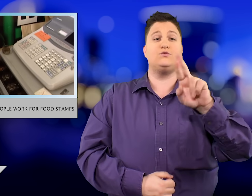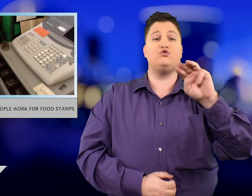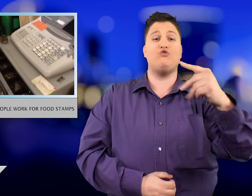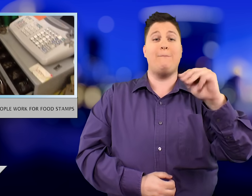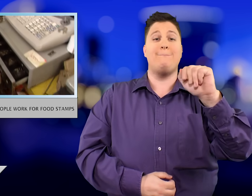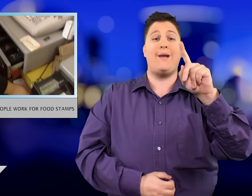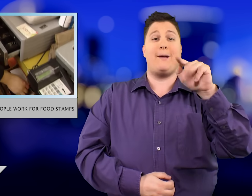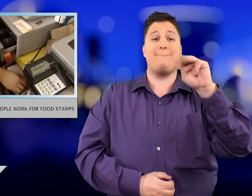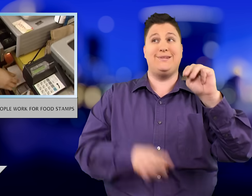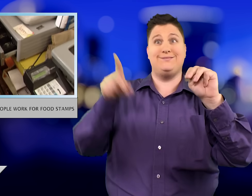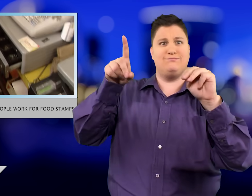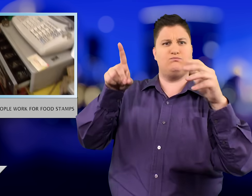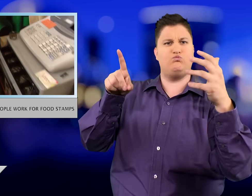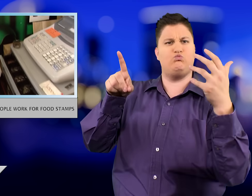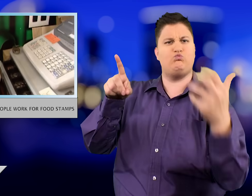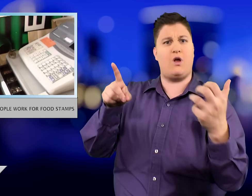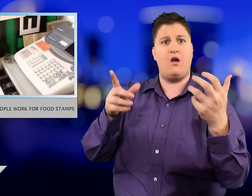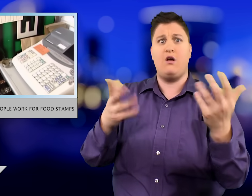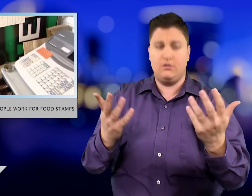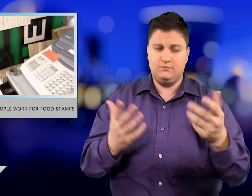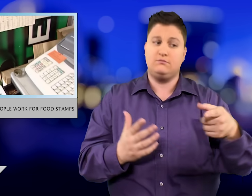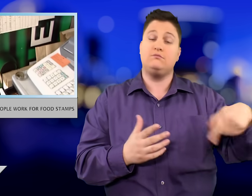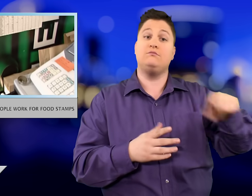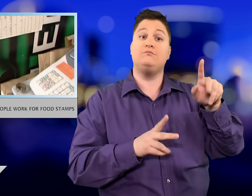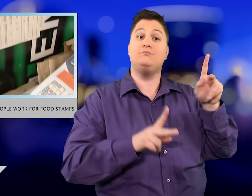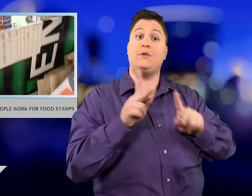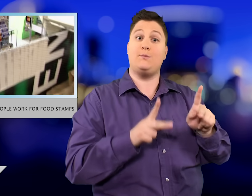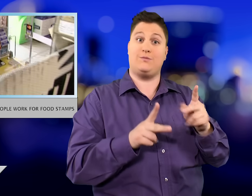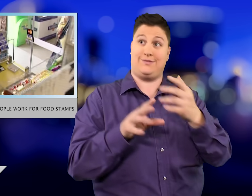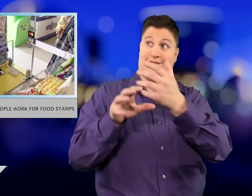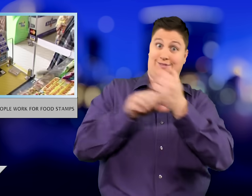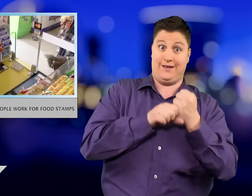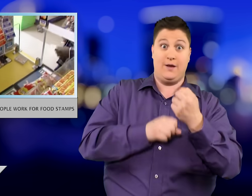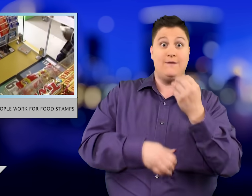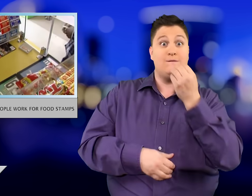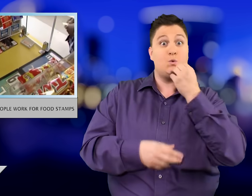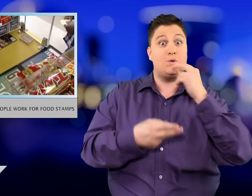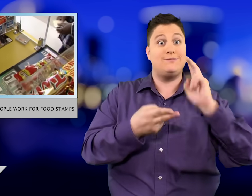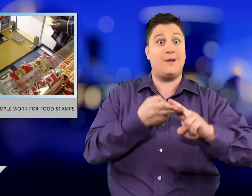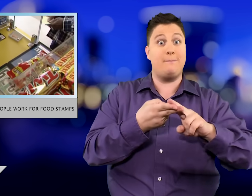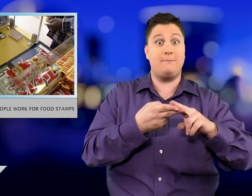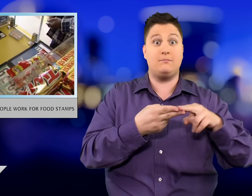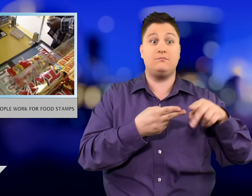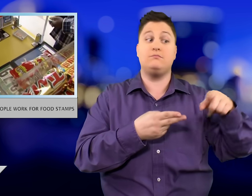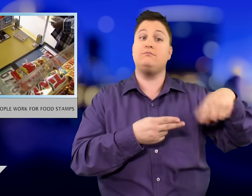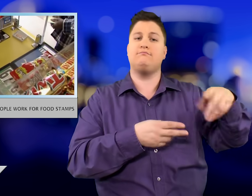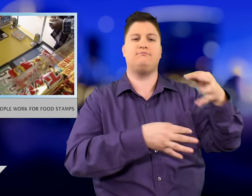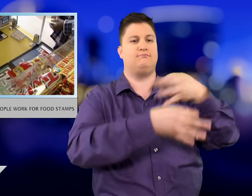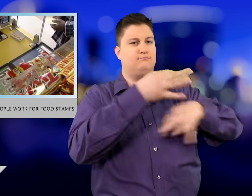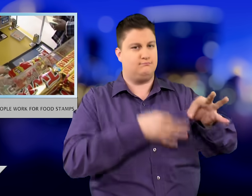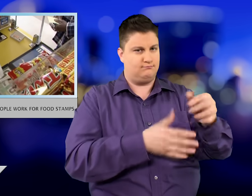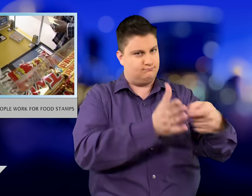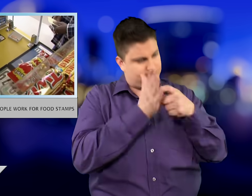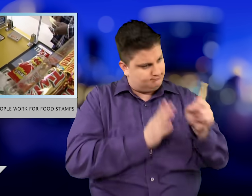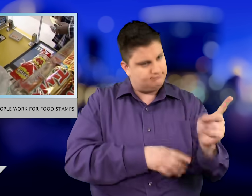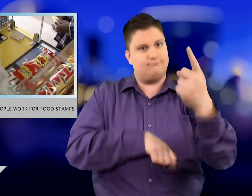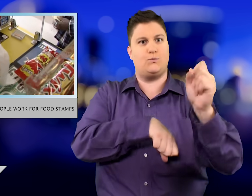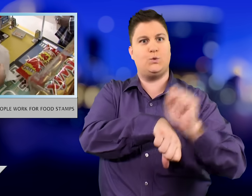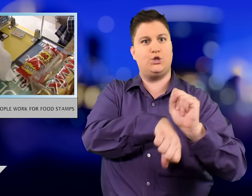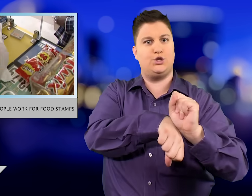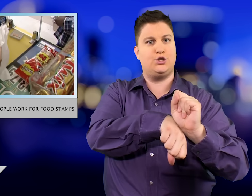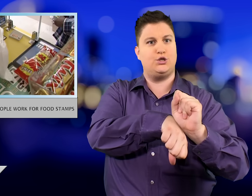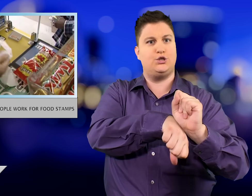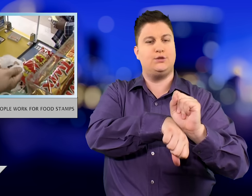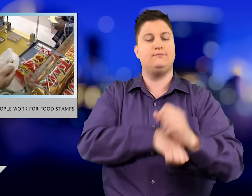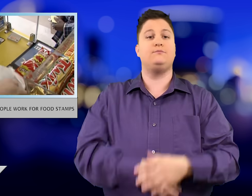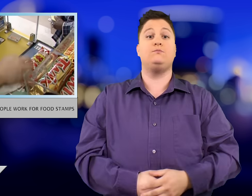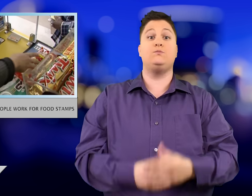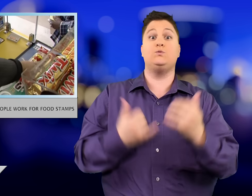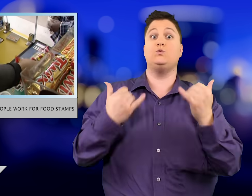The Trump administration wants to require anyone receiving food assistance to work.